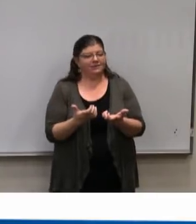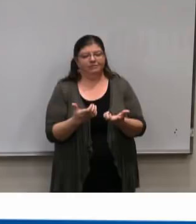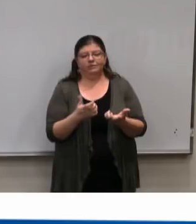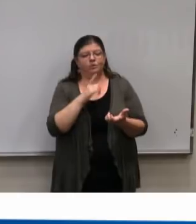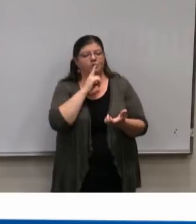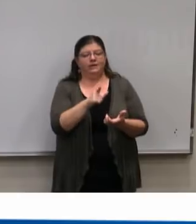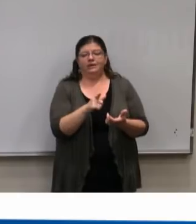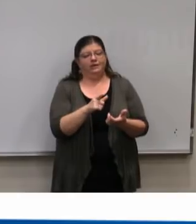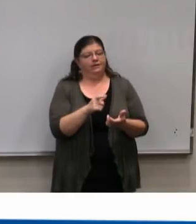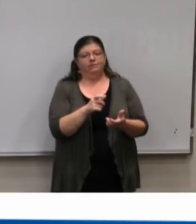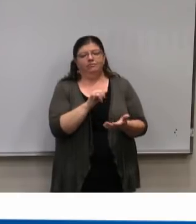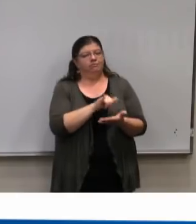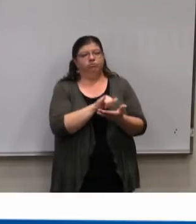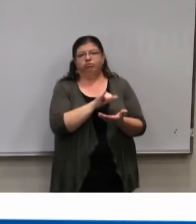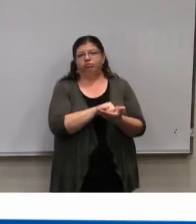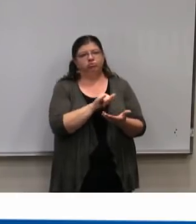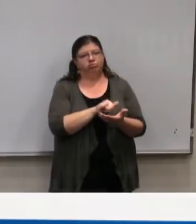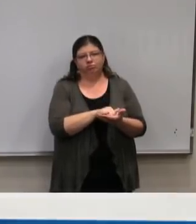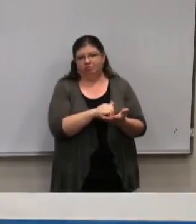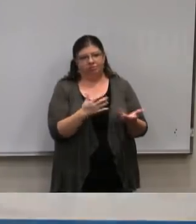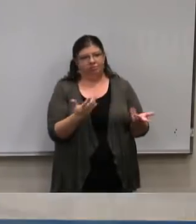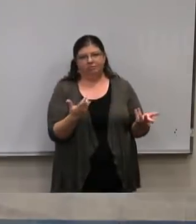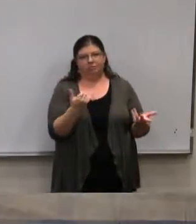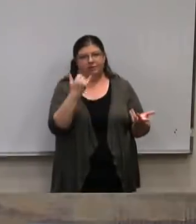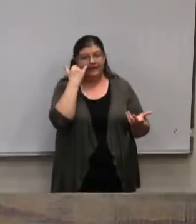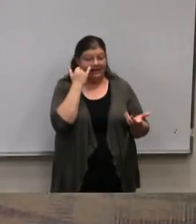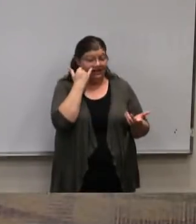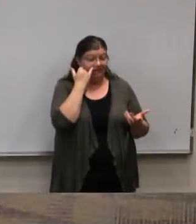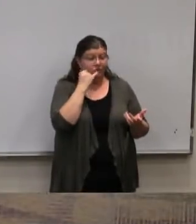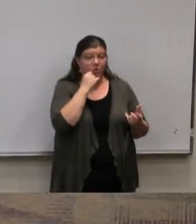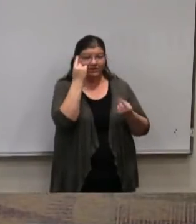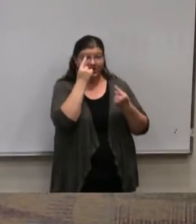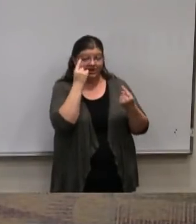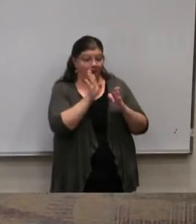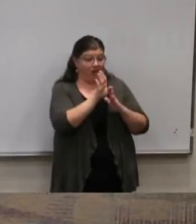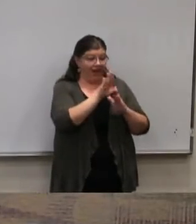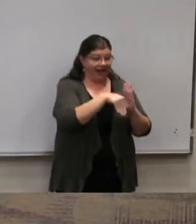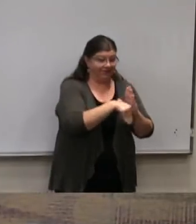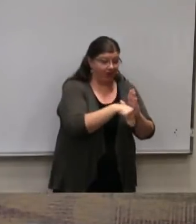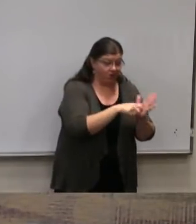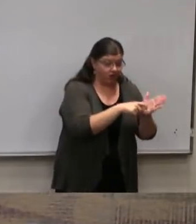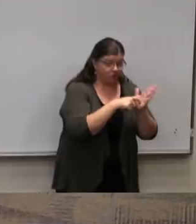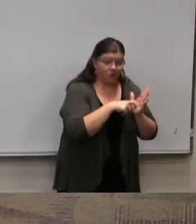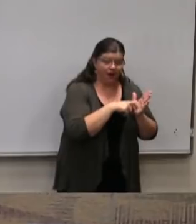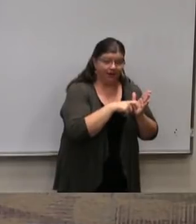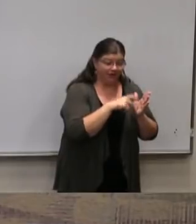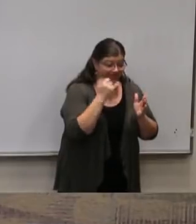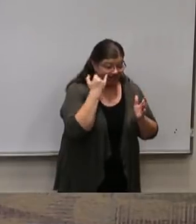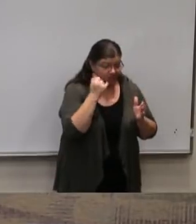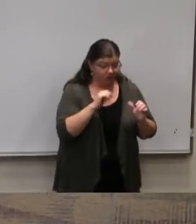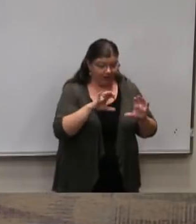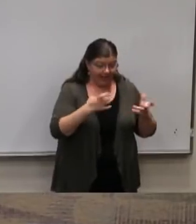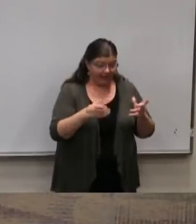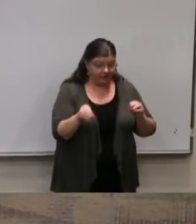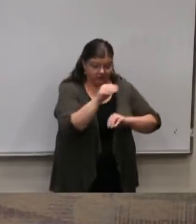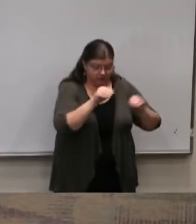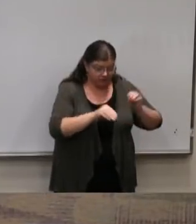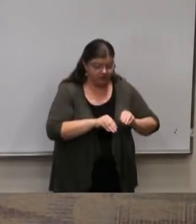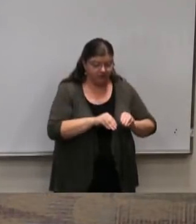It's you know, take out even the half hour equation to make it happen. If we could reconfigure our classes that didn't see